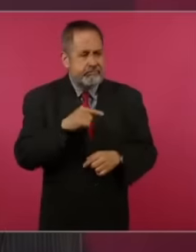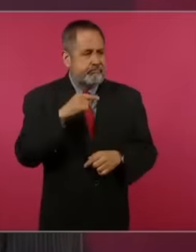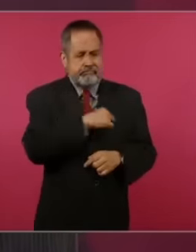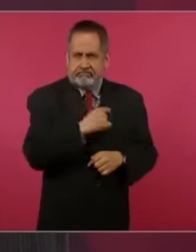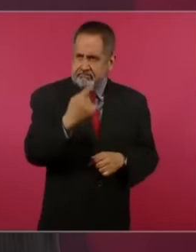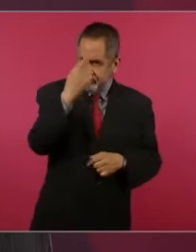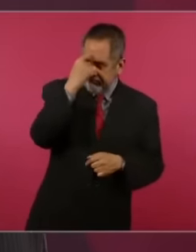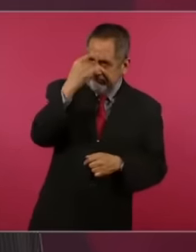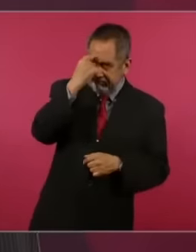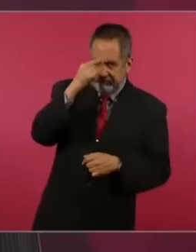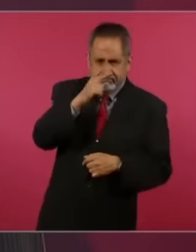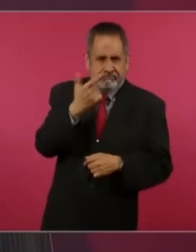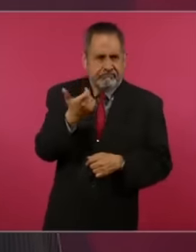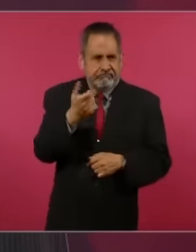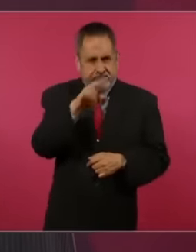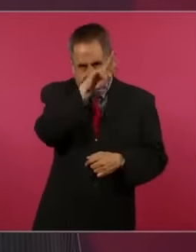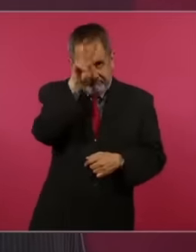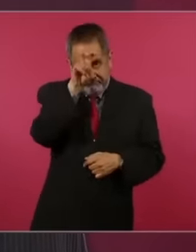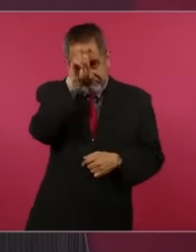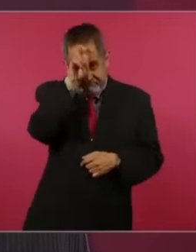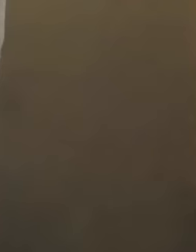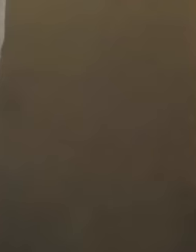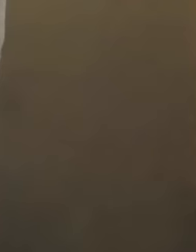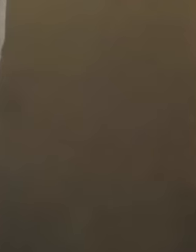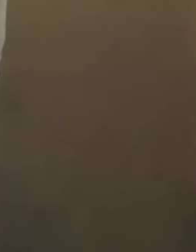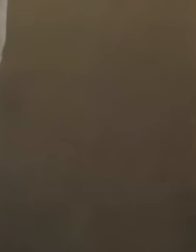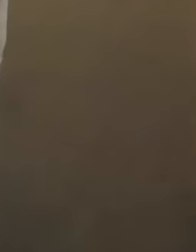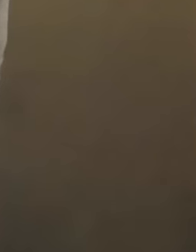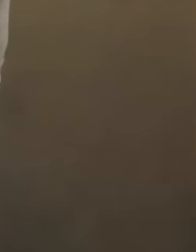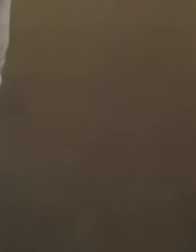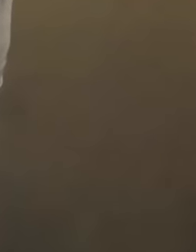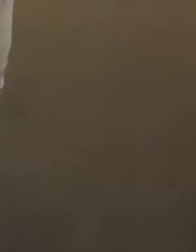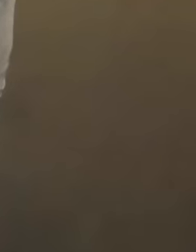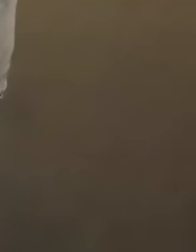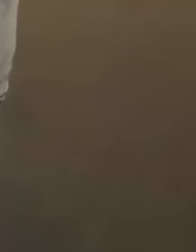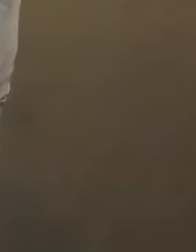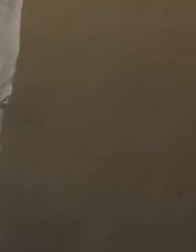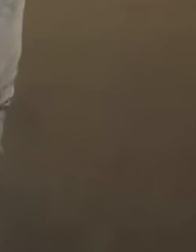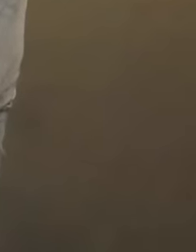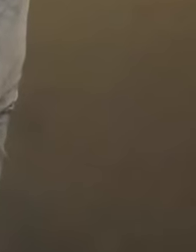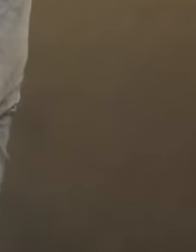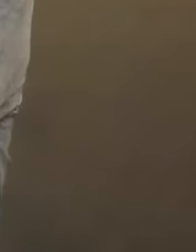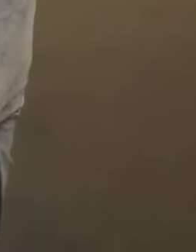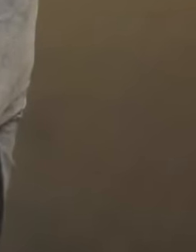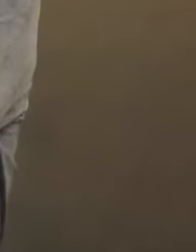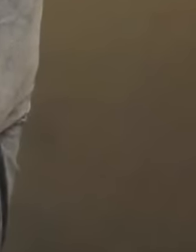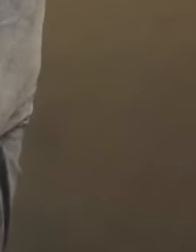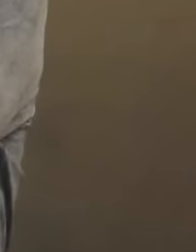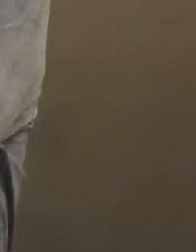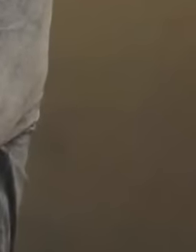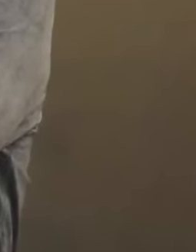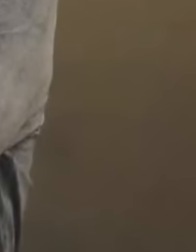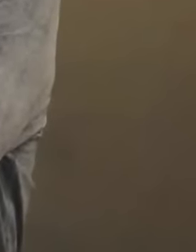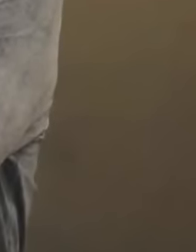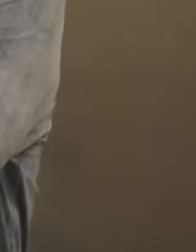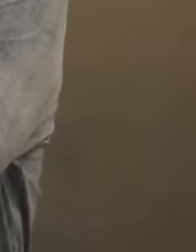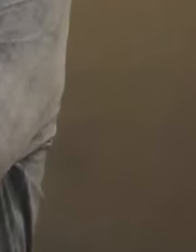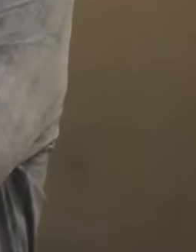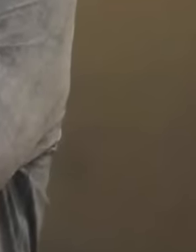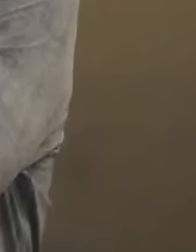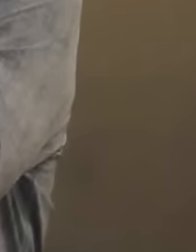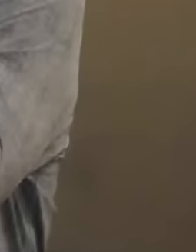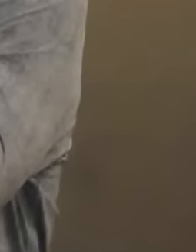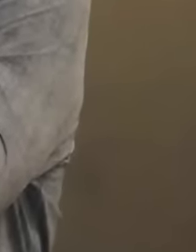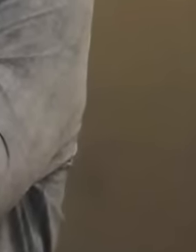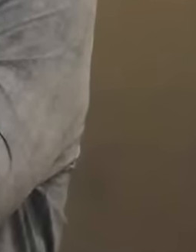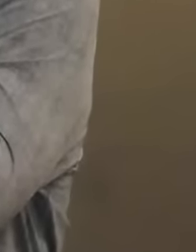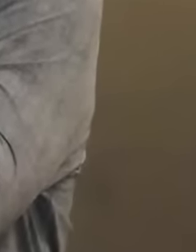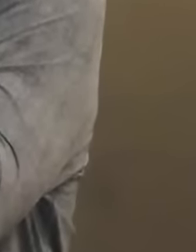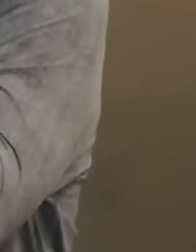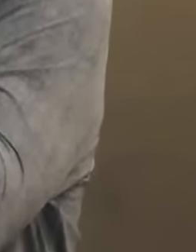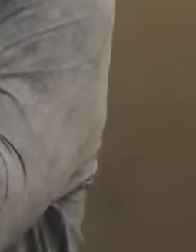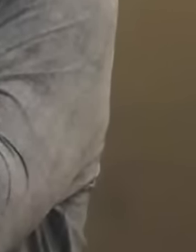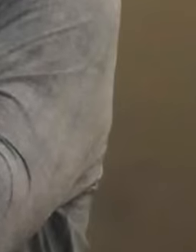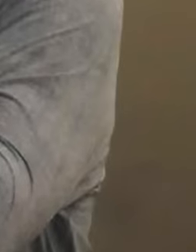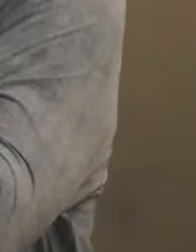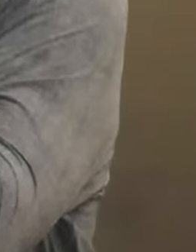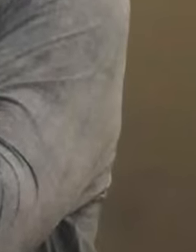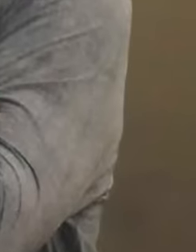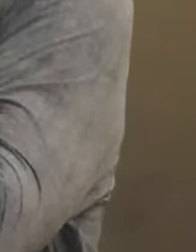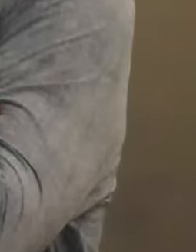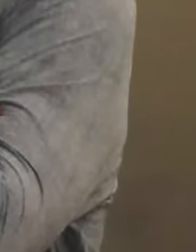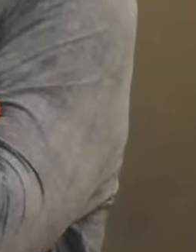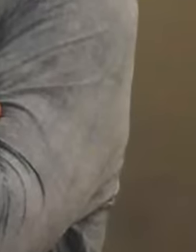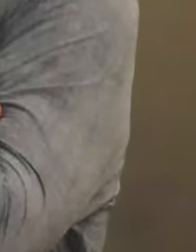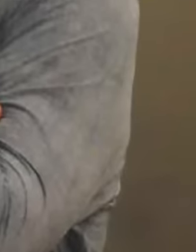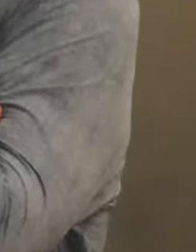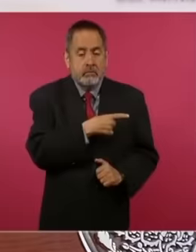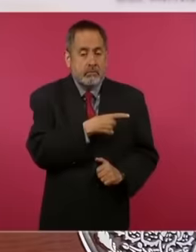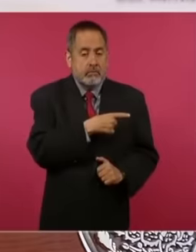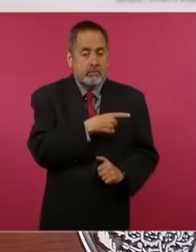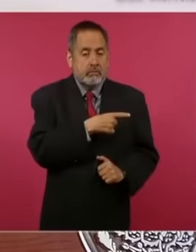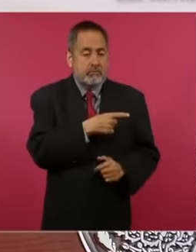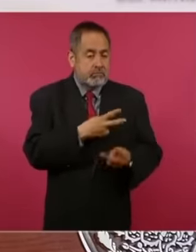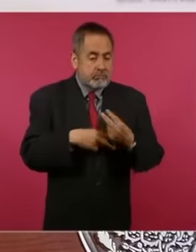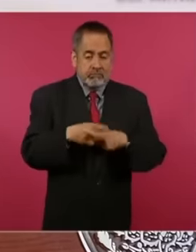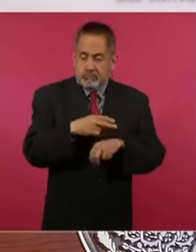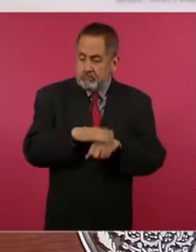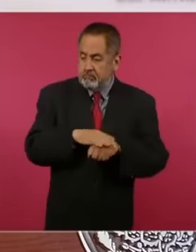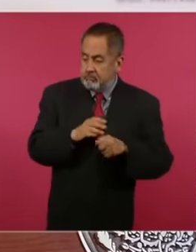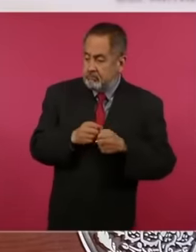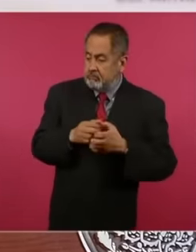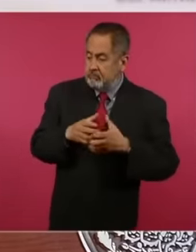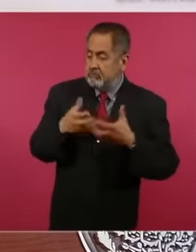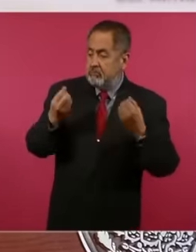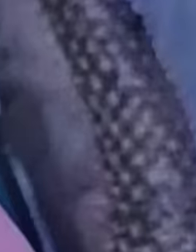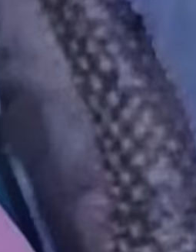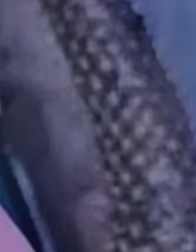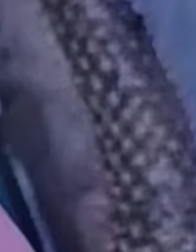and what they do not want is to stop increasing their